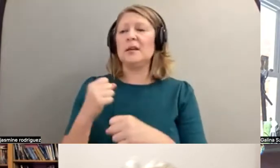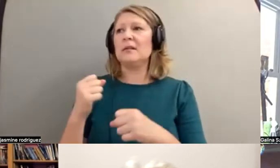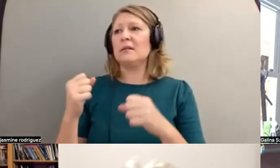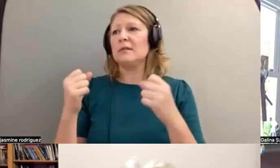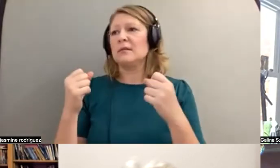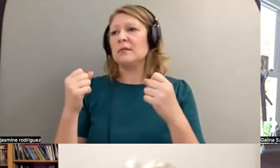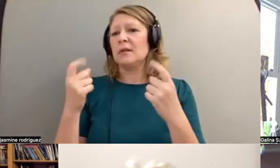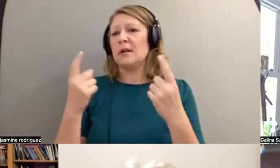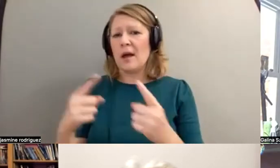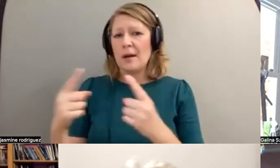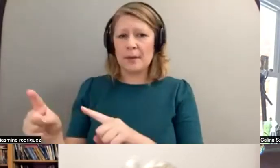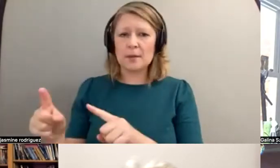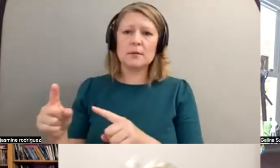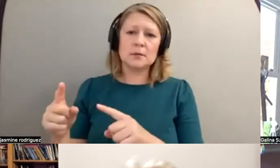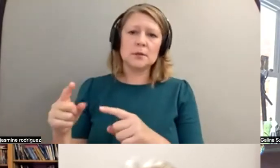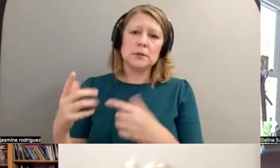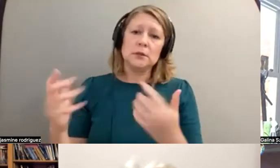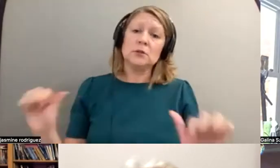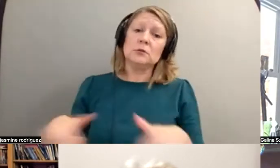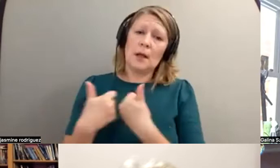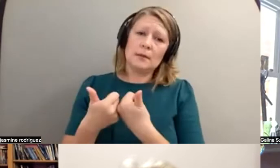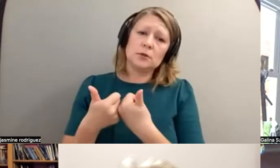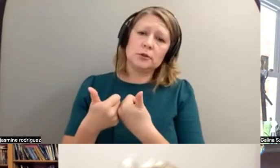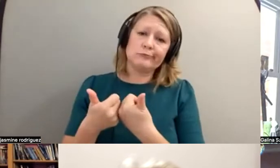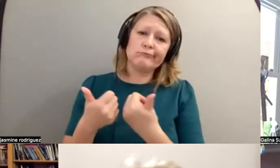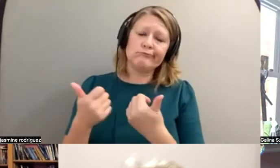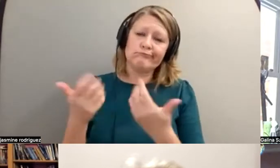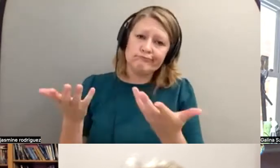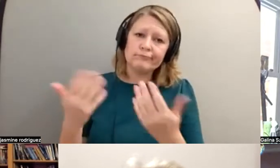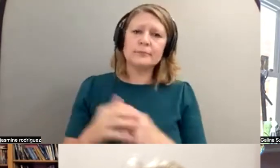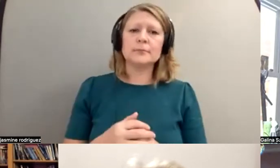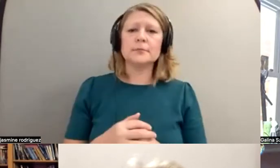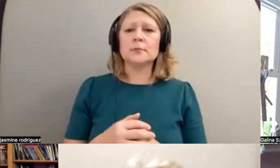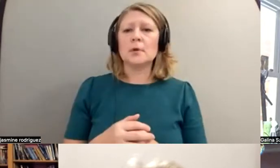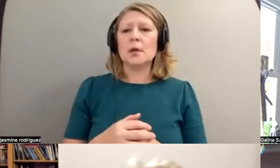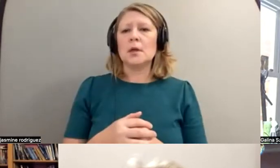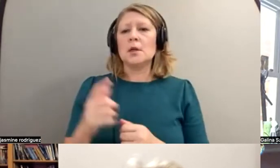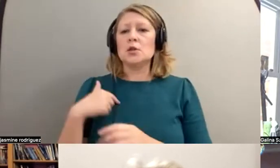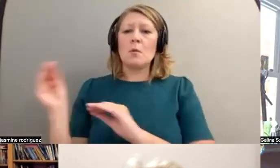you know there was a challenge. So I came here as a refugee with my family,